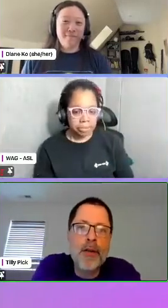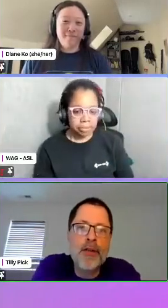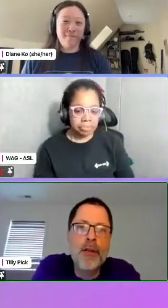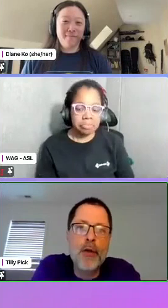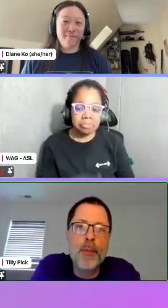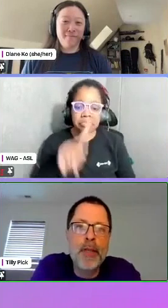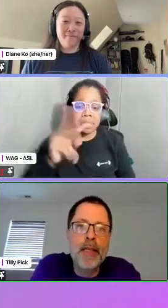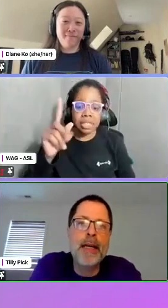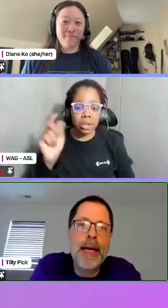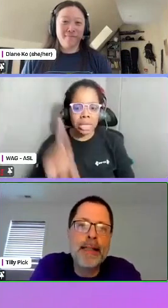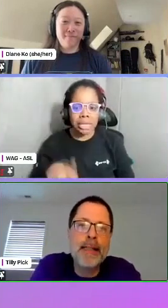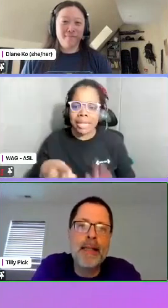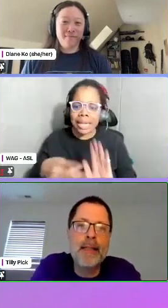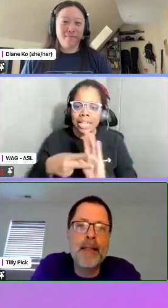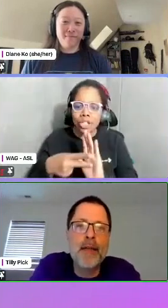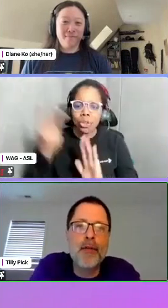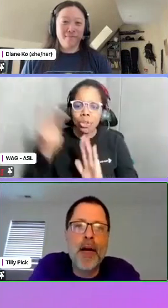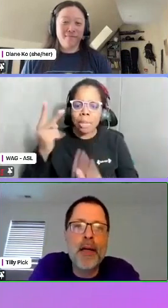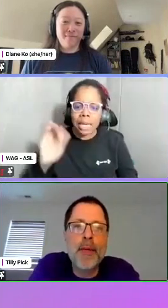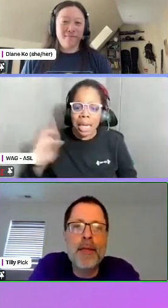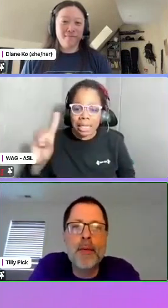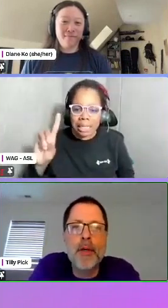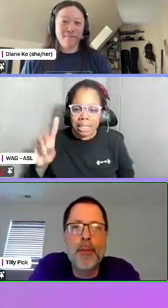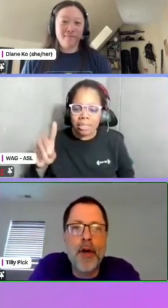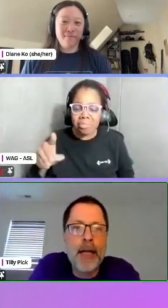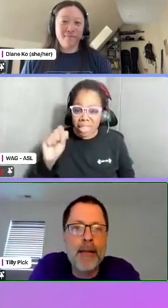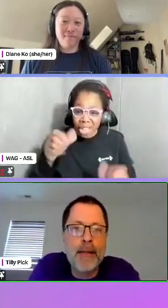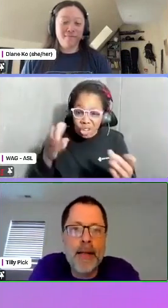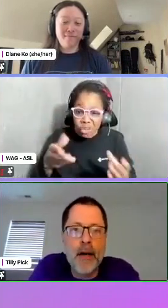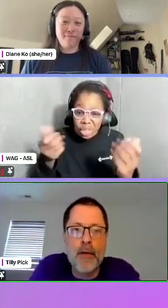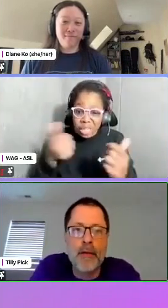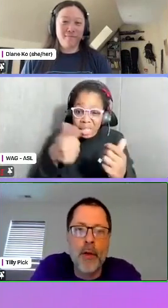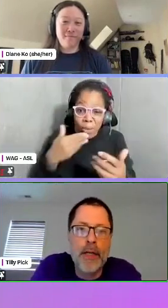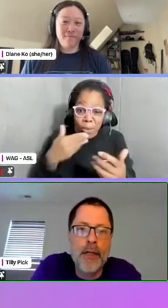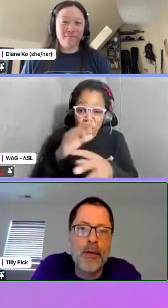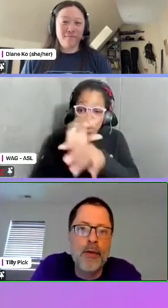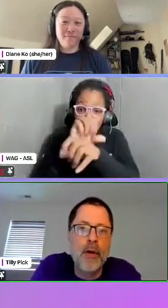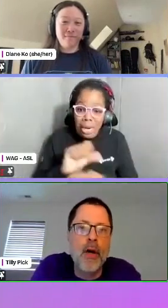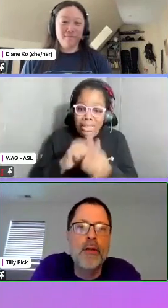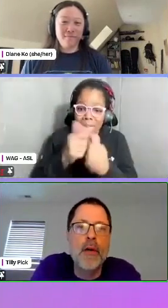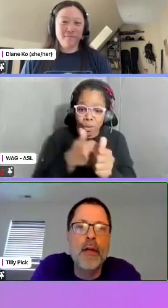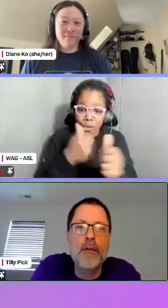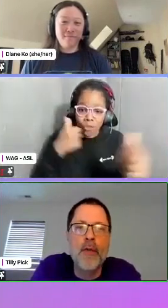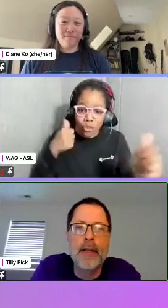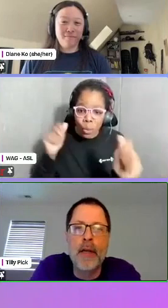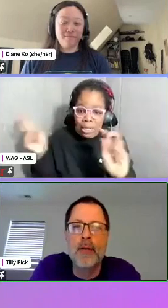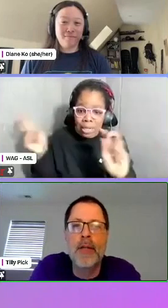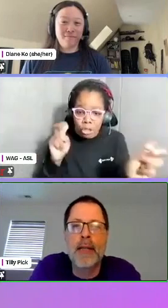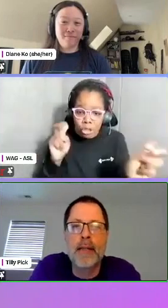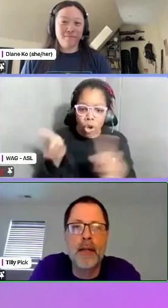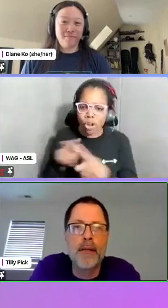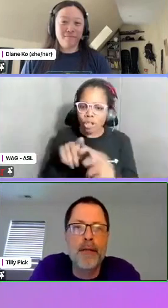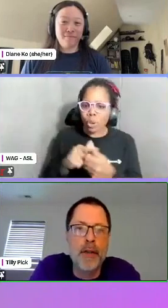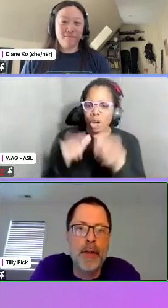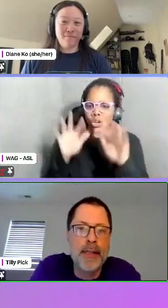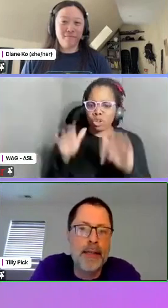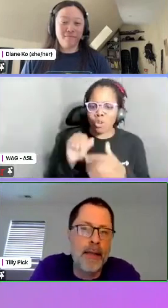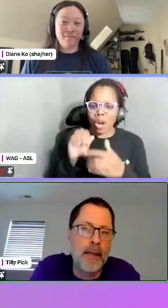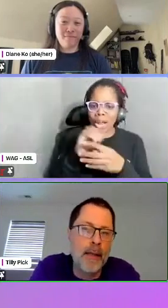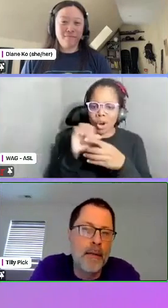panel open showing 0 violations for passes and 0 incomplete checks. The passes tab has four different